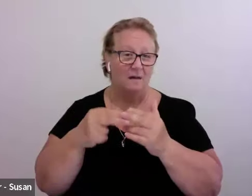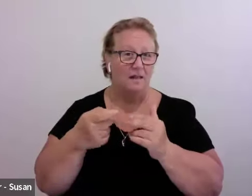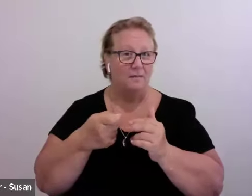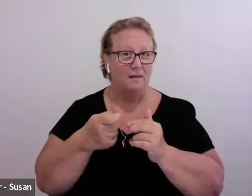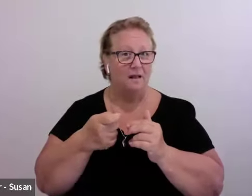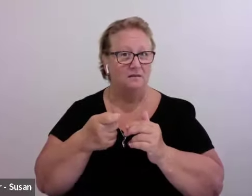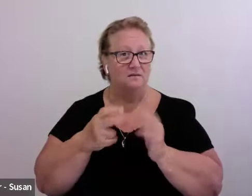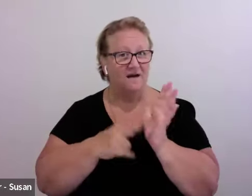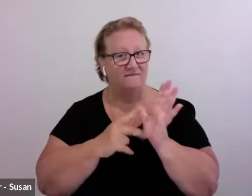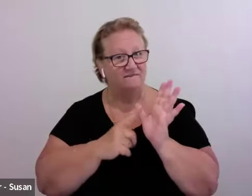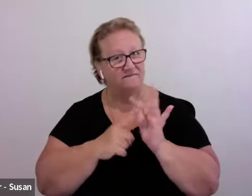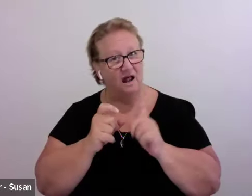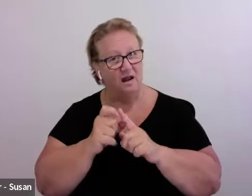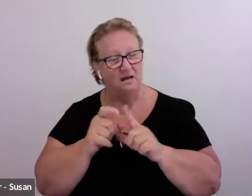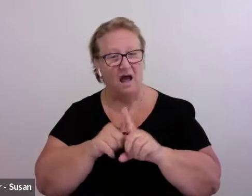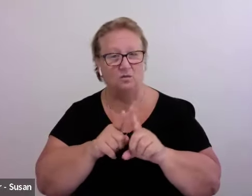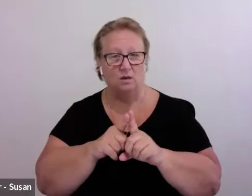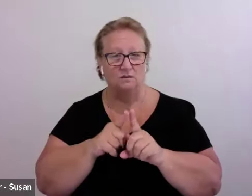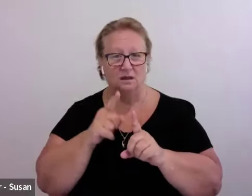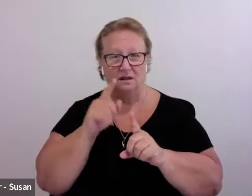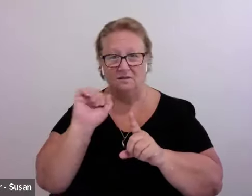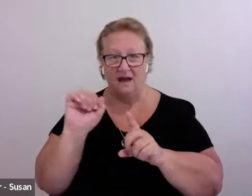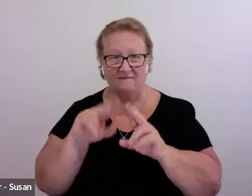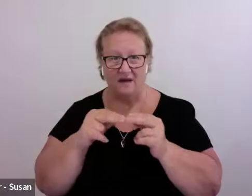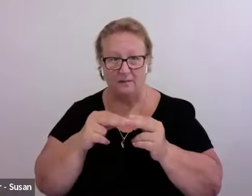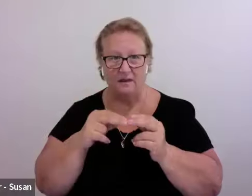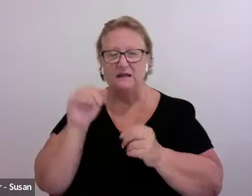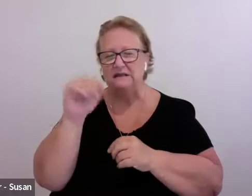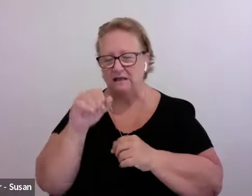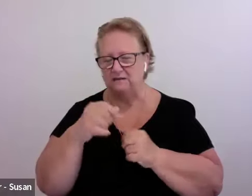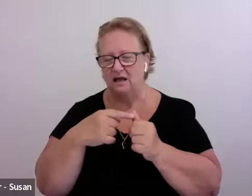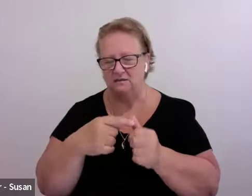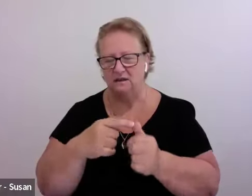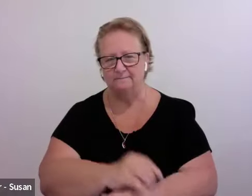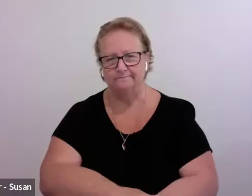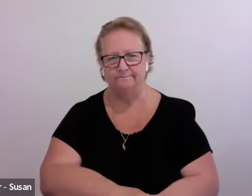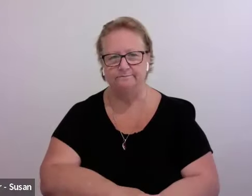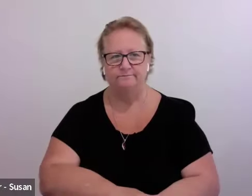as this applies to the research question. Will NARPT consider the lived experience of family members